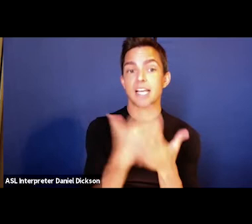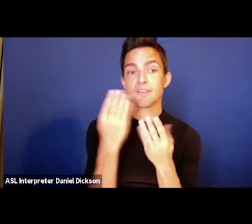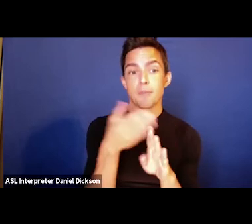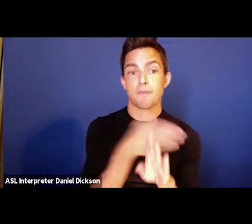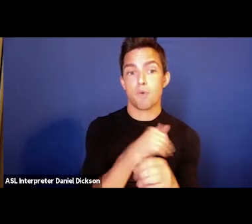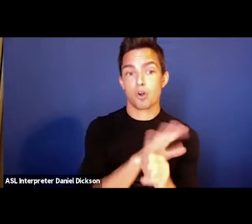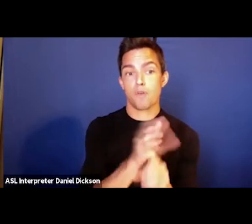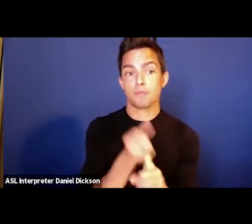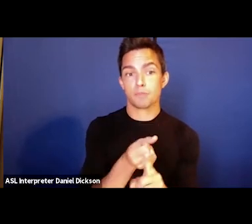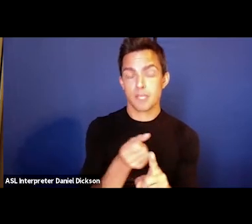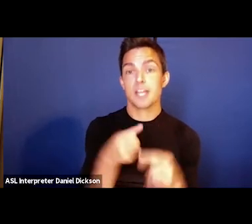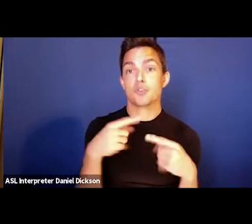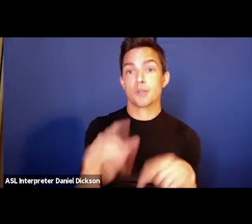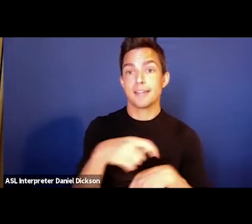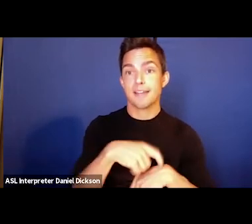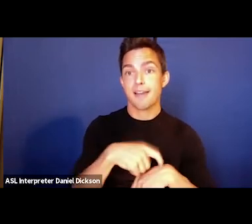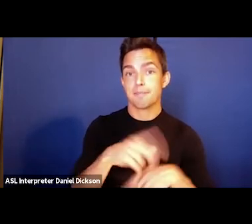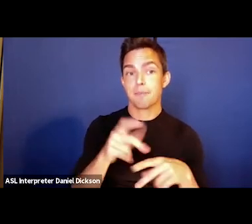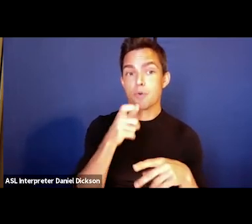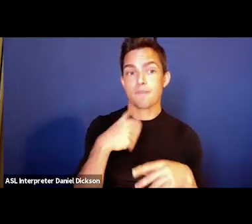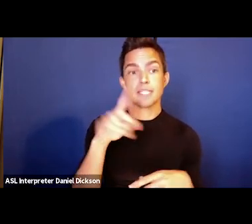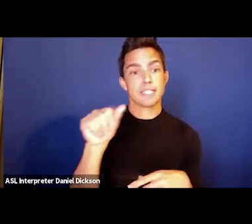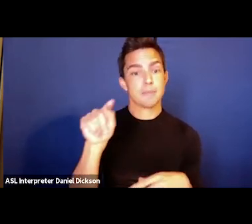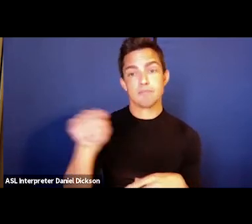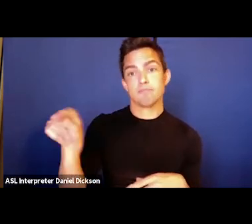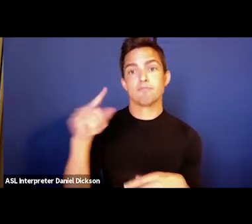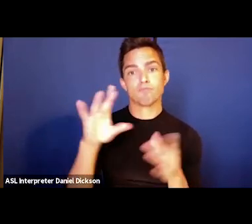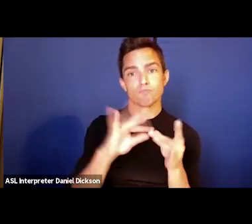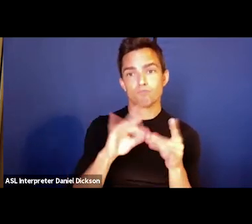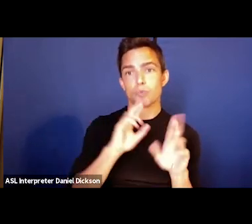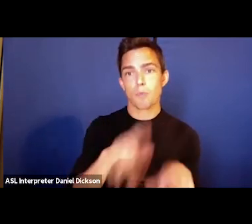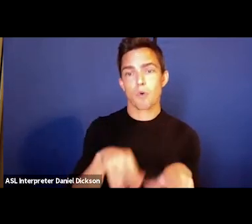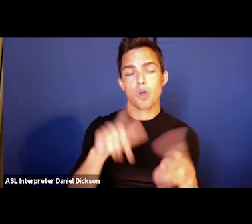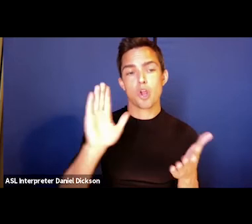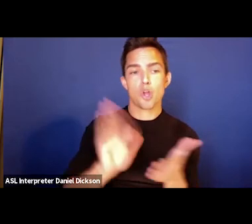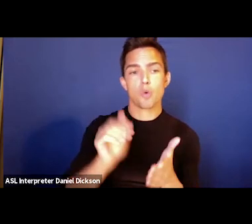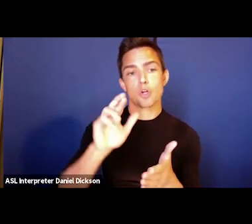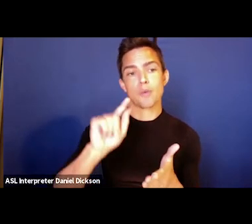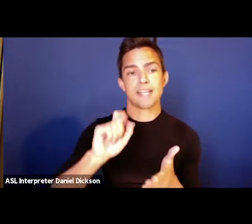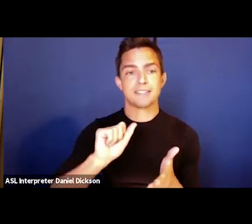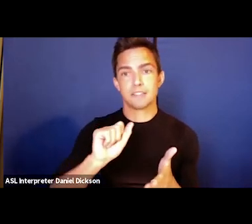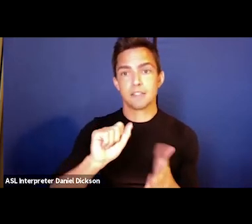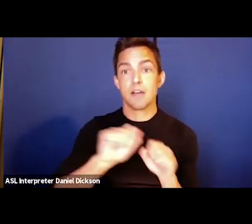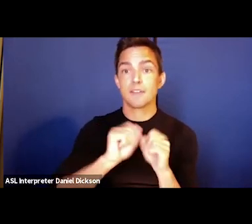during that time people with disabilities reported significantly lower rates of social satisfaction